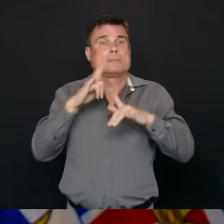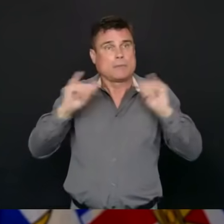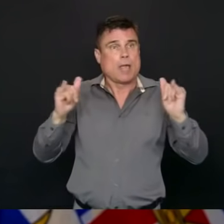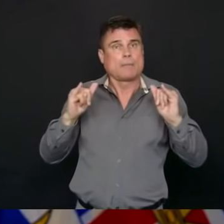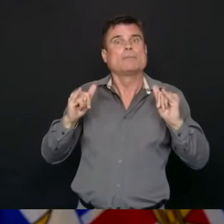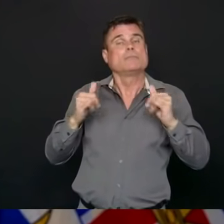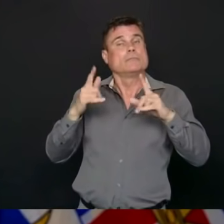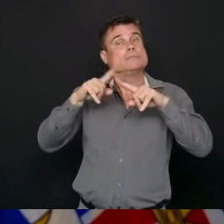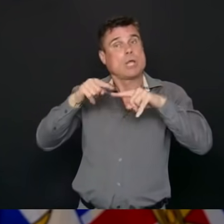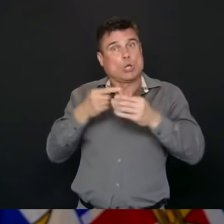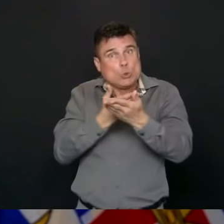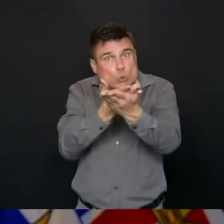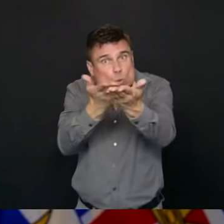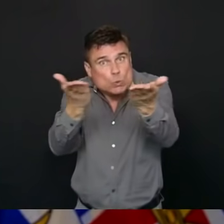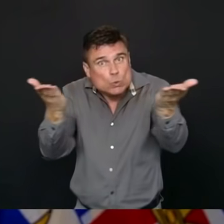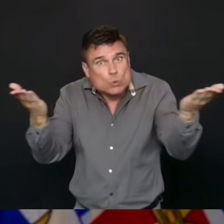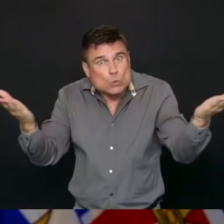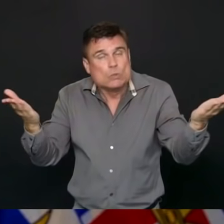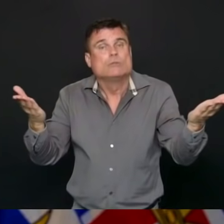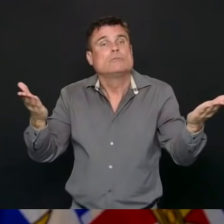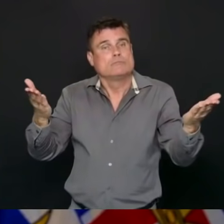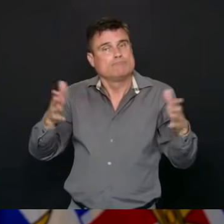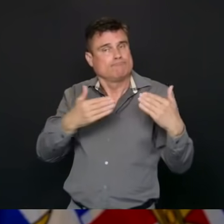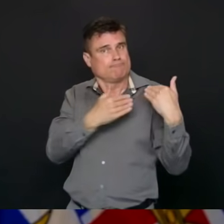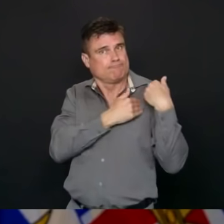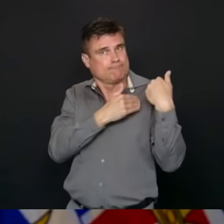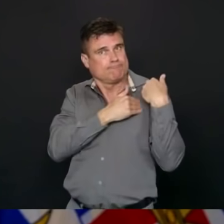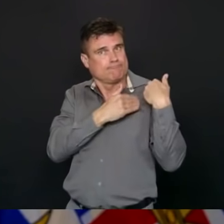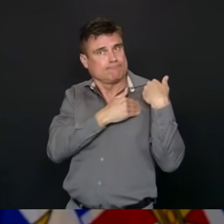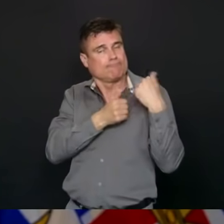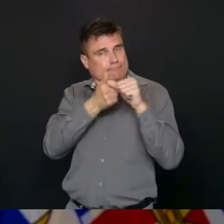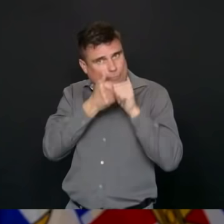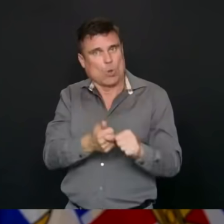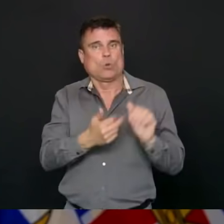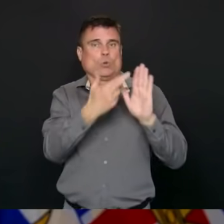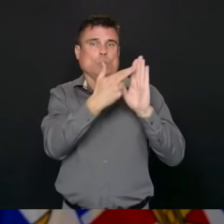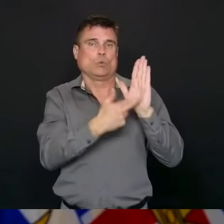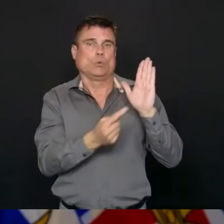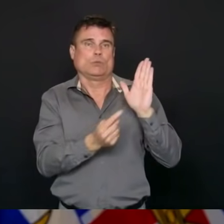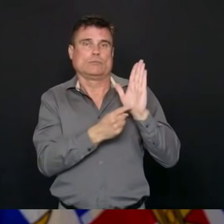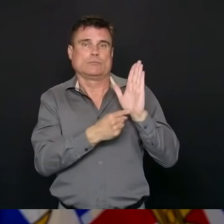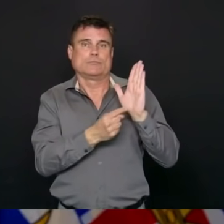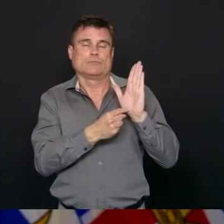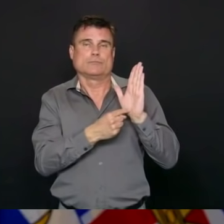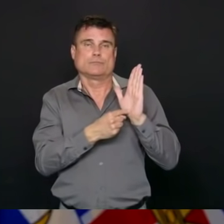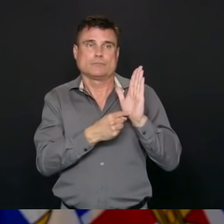by making sure we keep our contacts manageable so that if one of us does get infected,